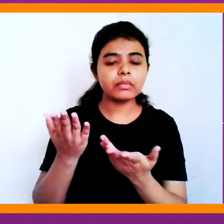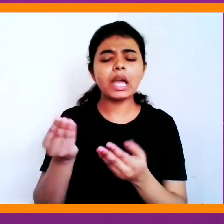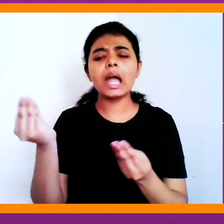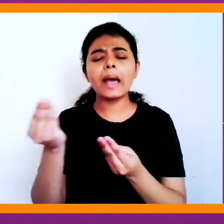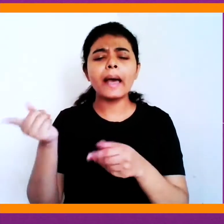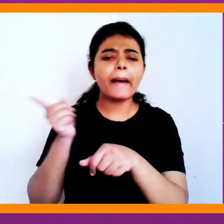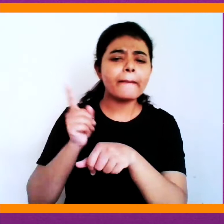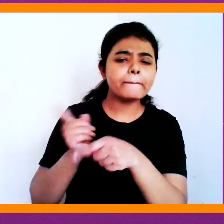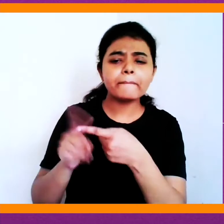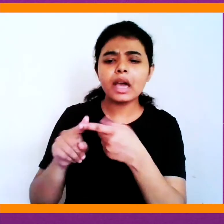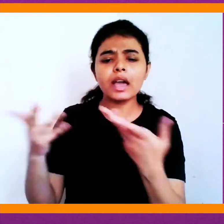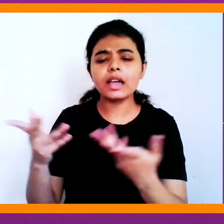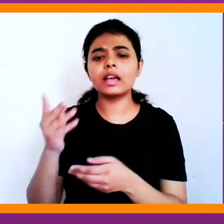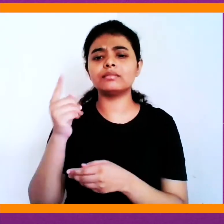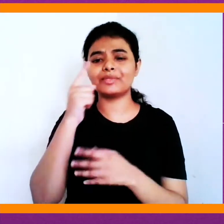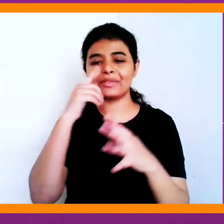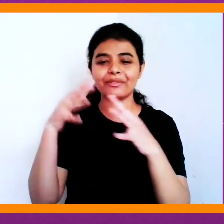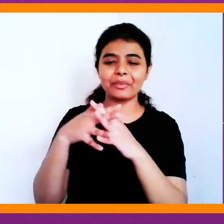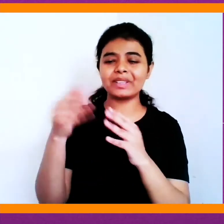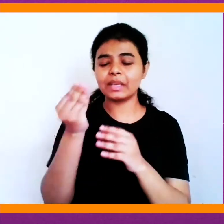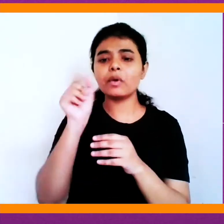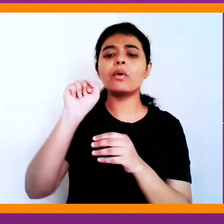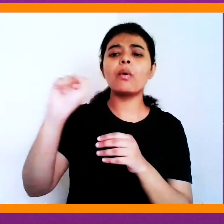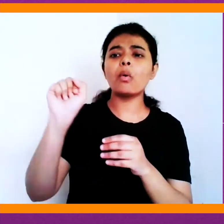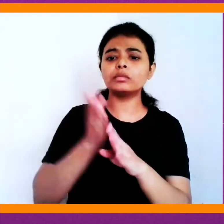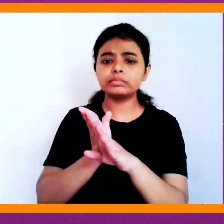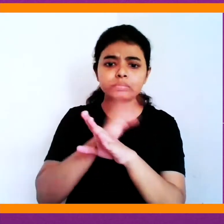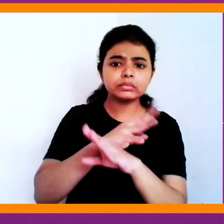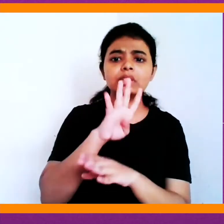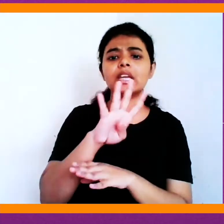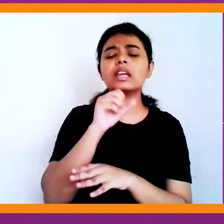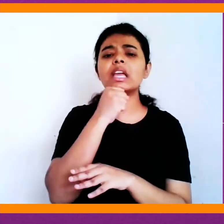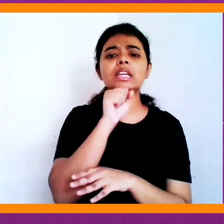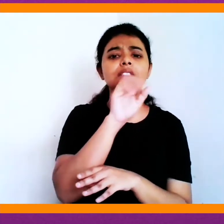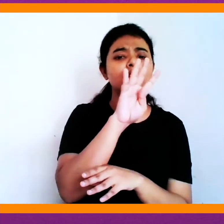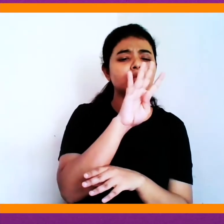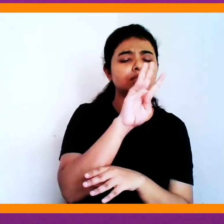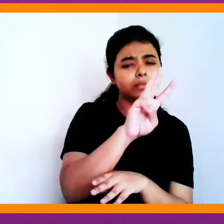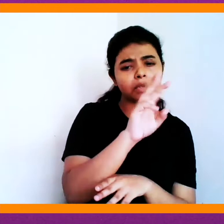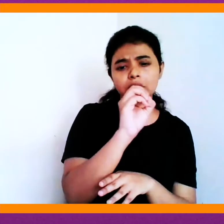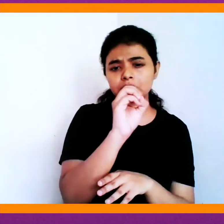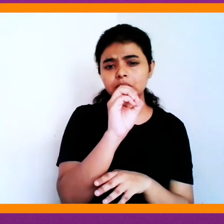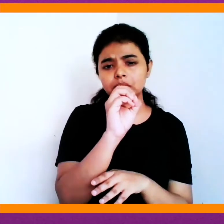at about 30 35 we consider that as a premature ovarian failure but usually this is familial so